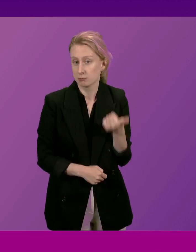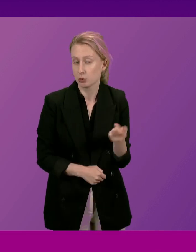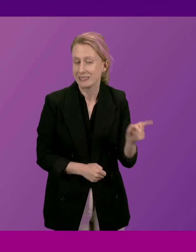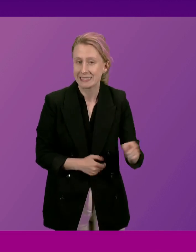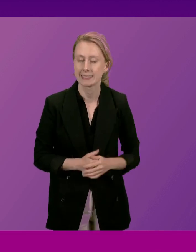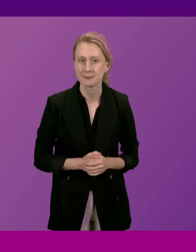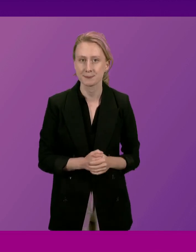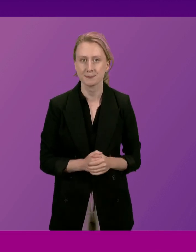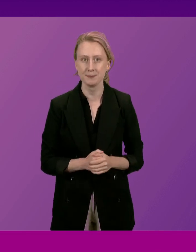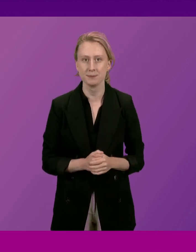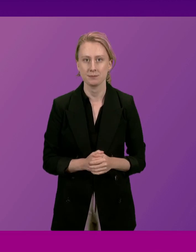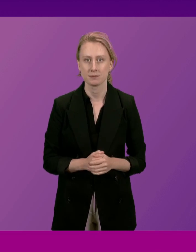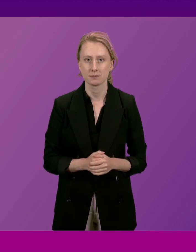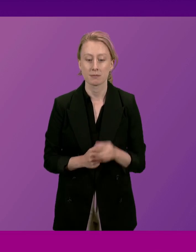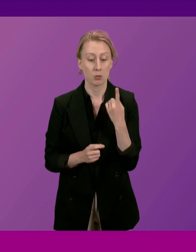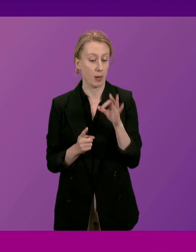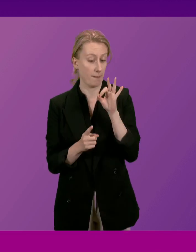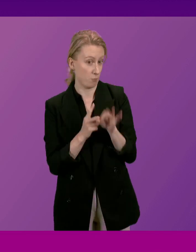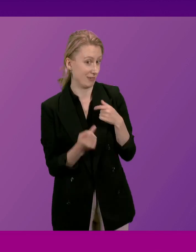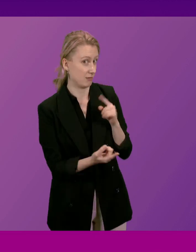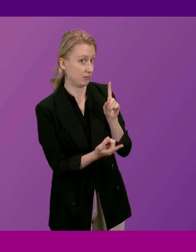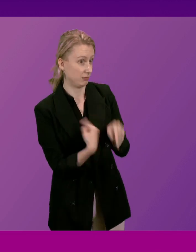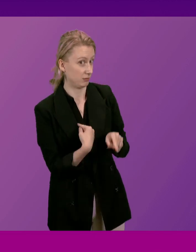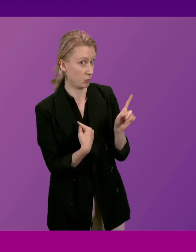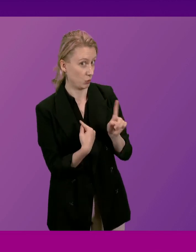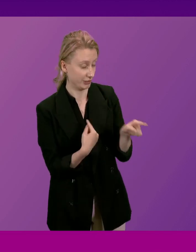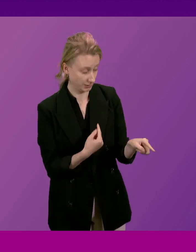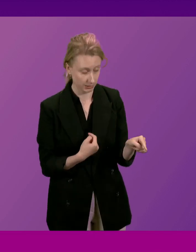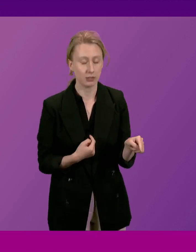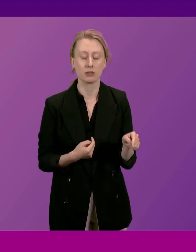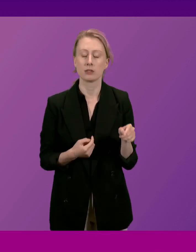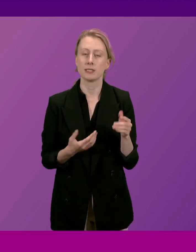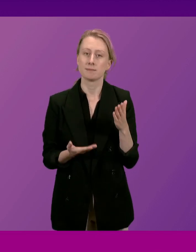points that I made in the letter is that, although this is of no comfort to victims